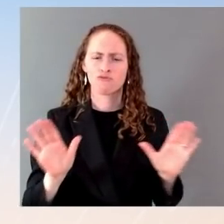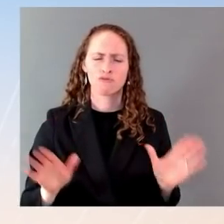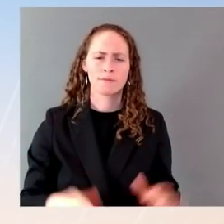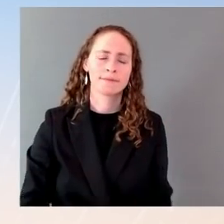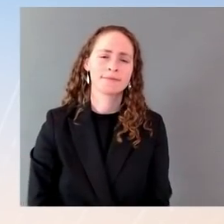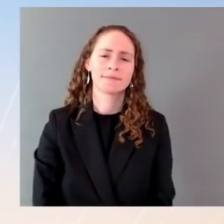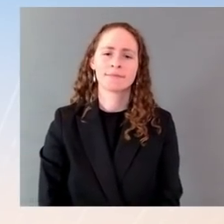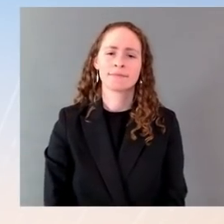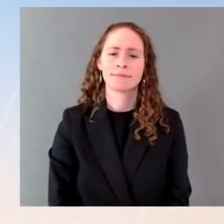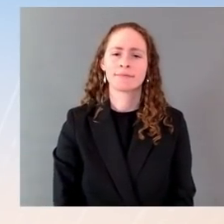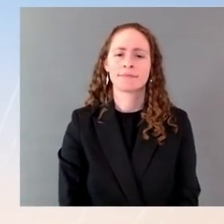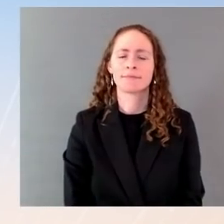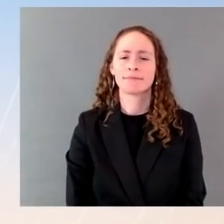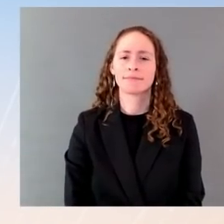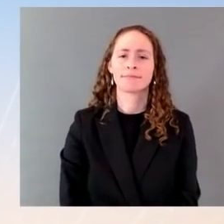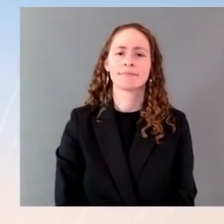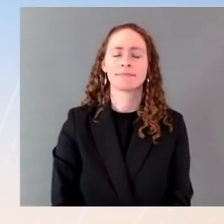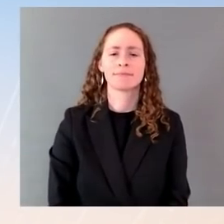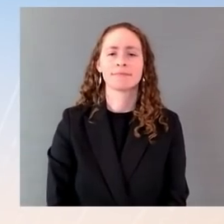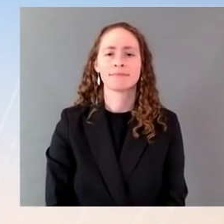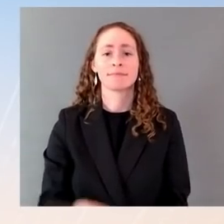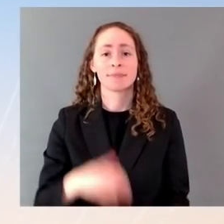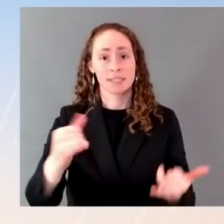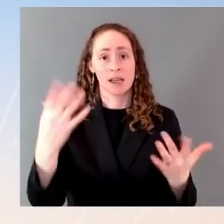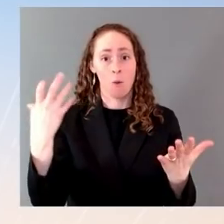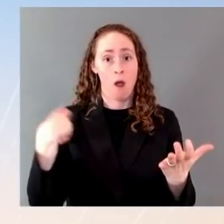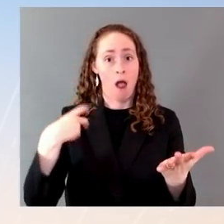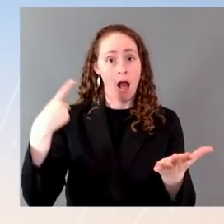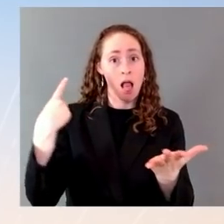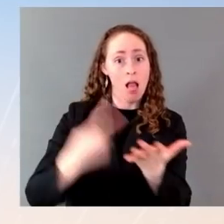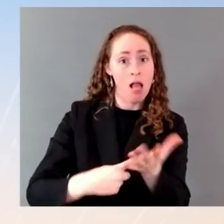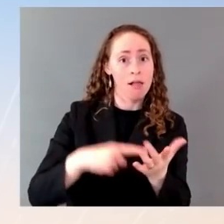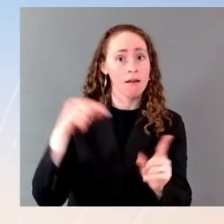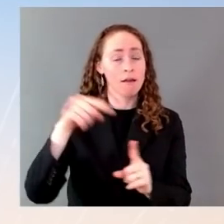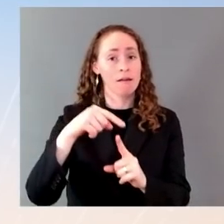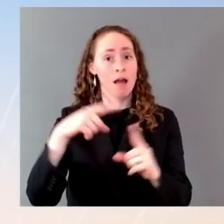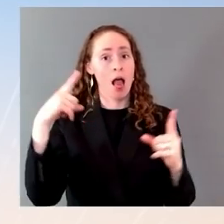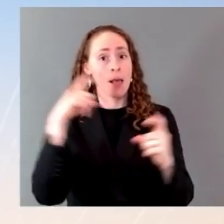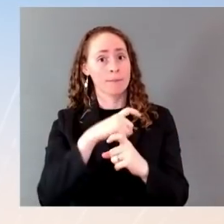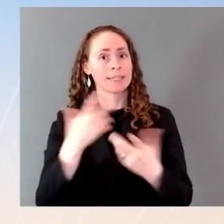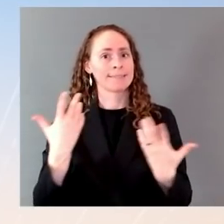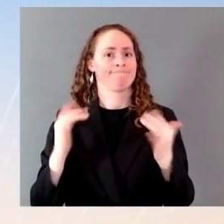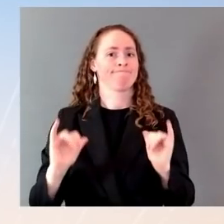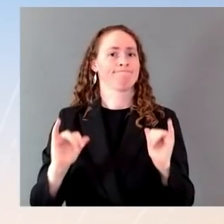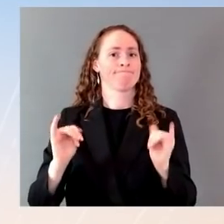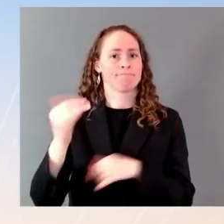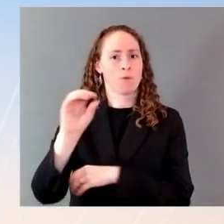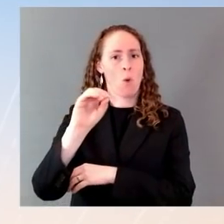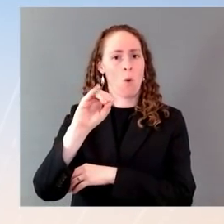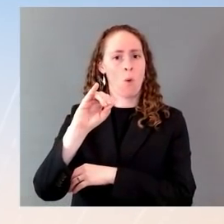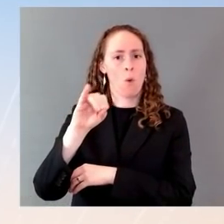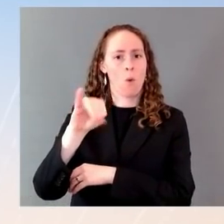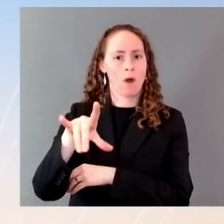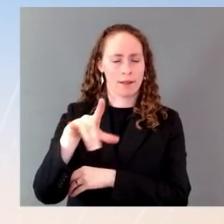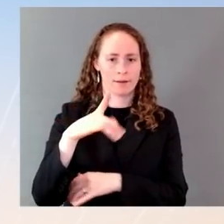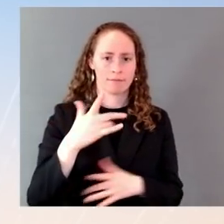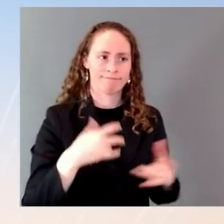which means that it's not leverage for Putin. Indeed, it is leverage for the West,